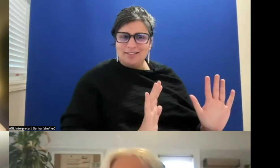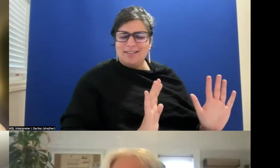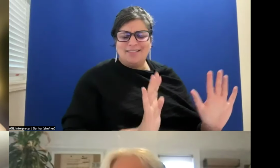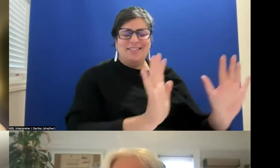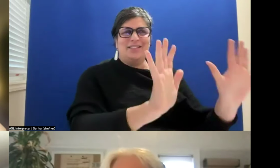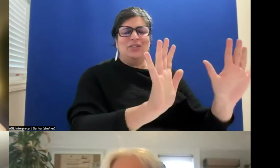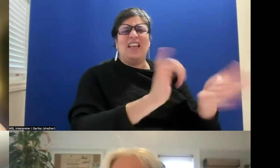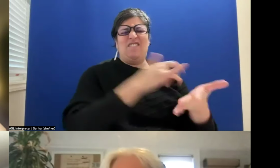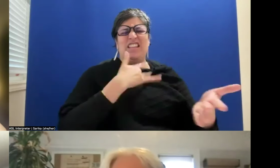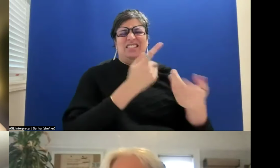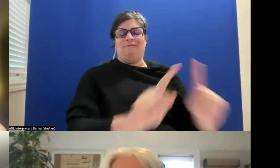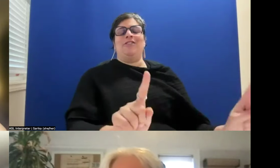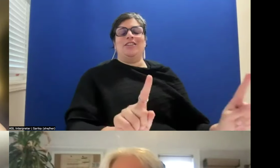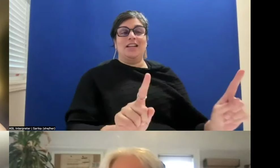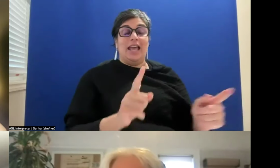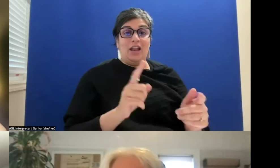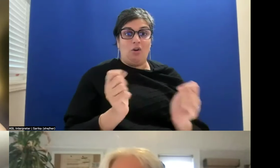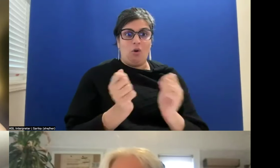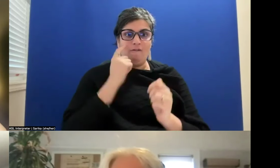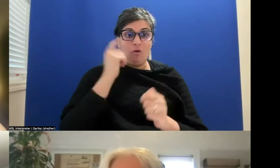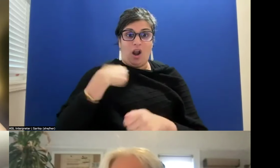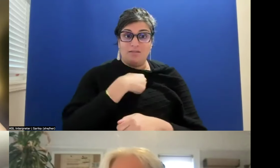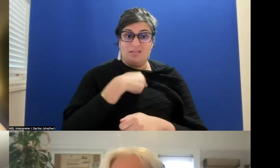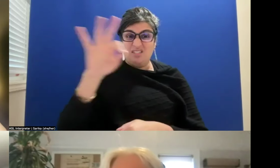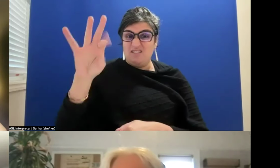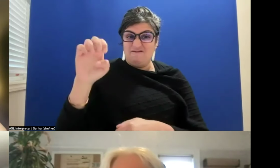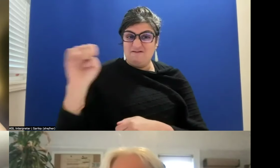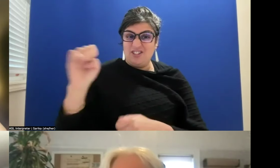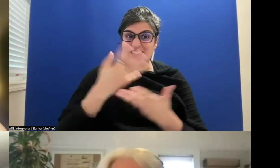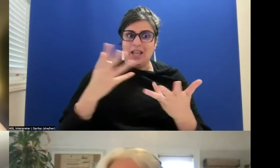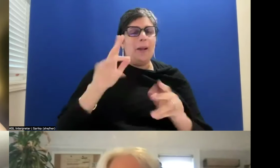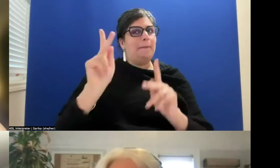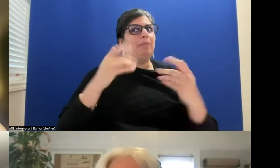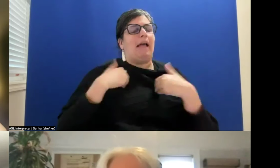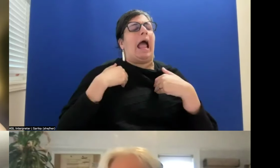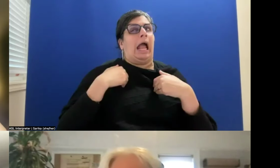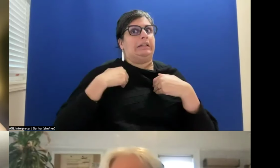And that's like with the free thing, like if people have lots of feelings about that and I get it, and it's,